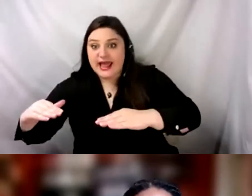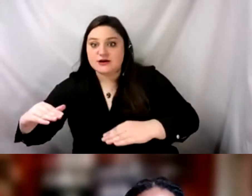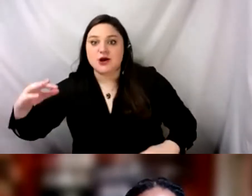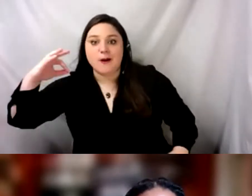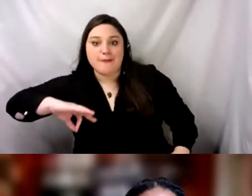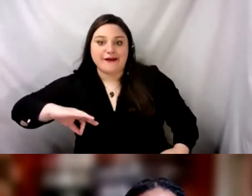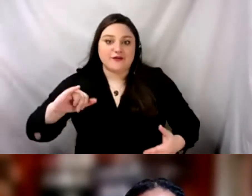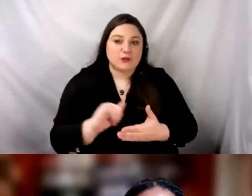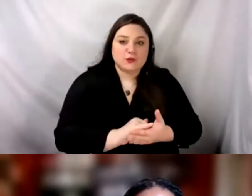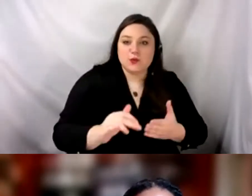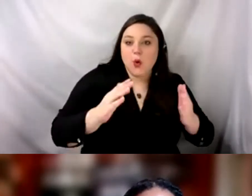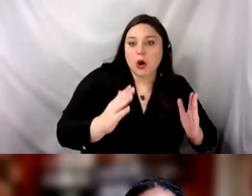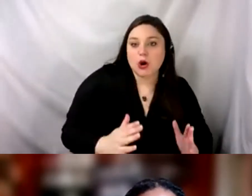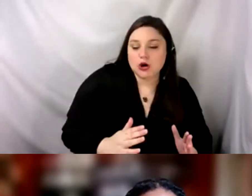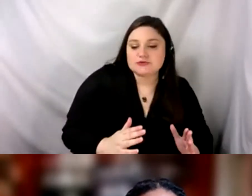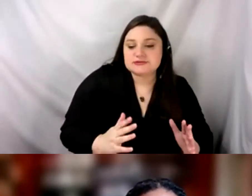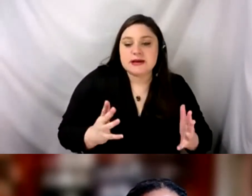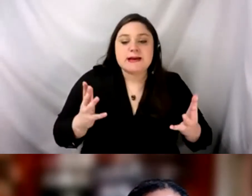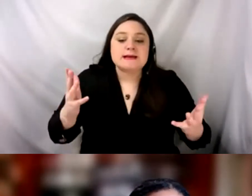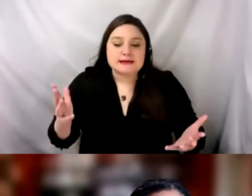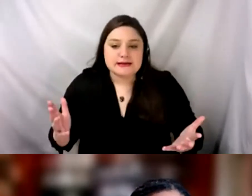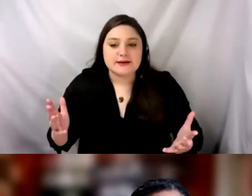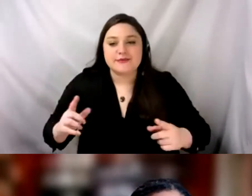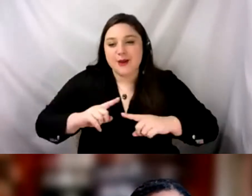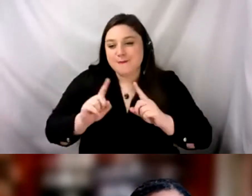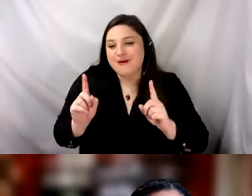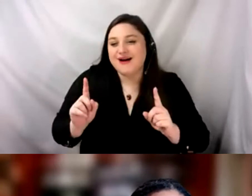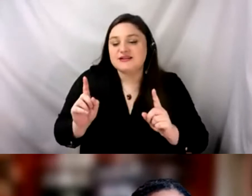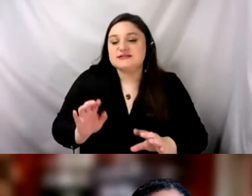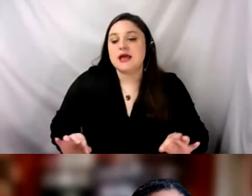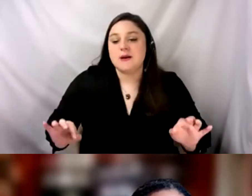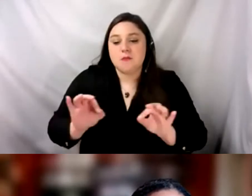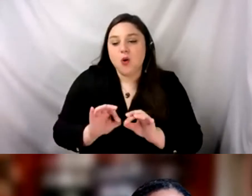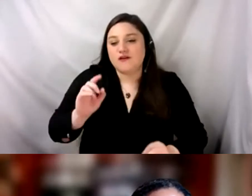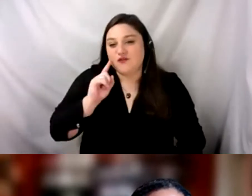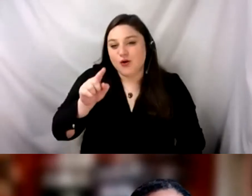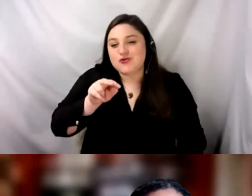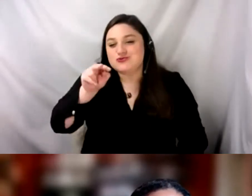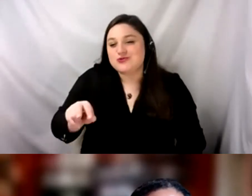to the stimulus package. And see how much money is out there to